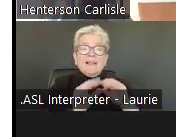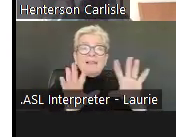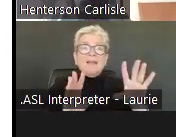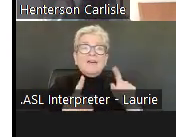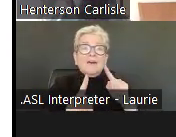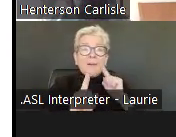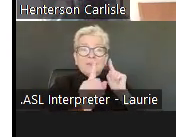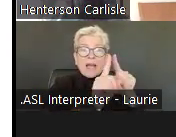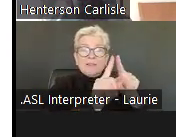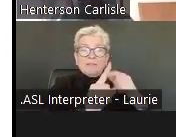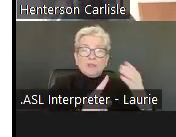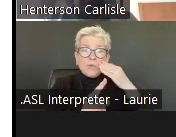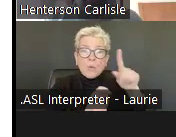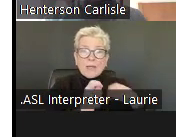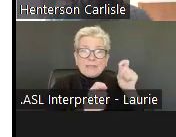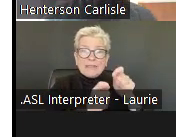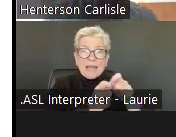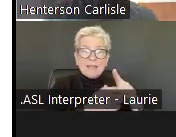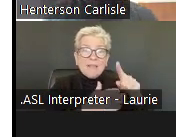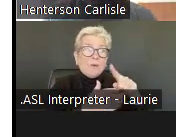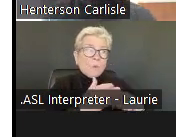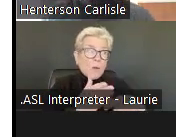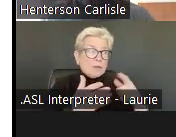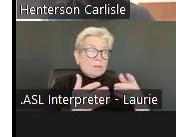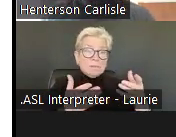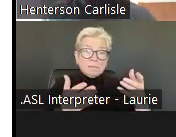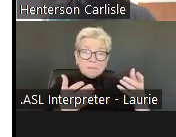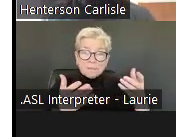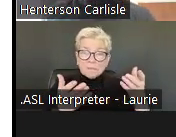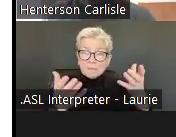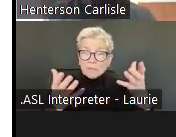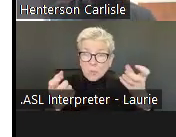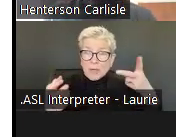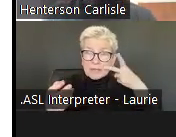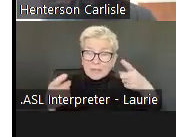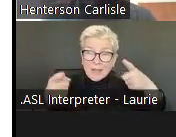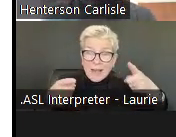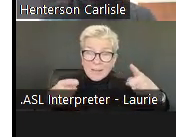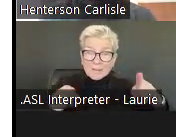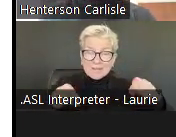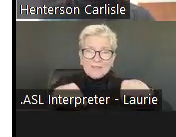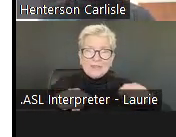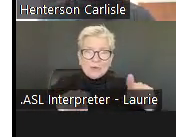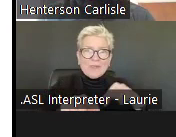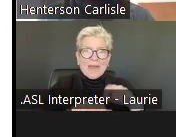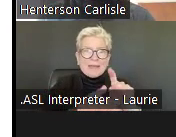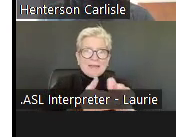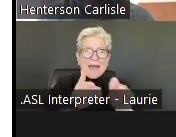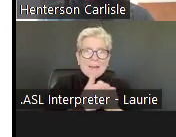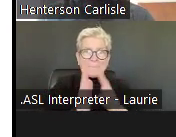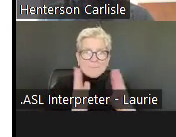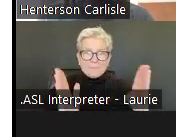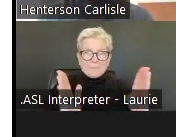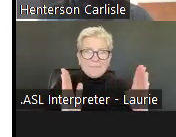exactly what you want to get done over the orientation, then engaging student